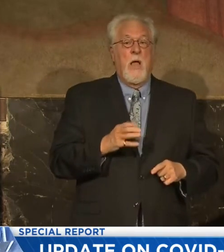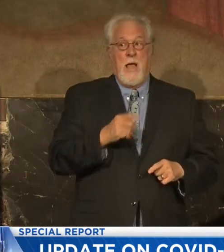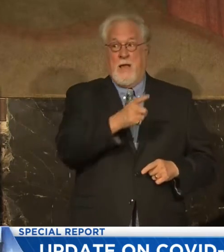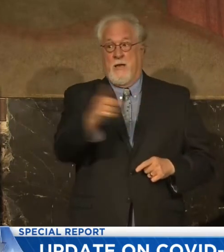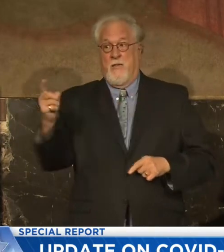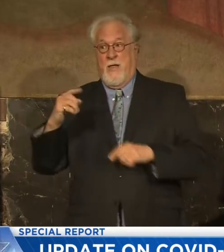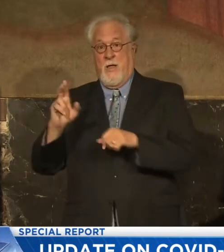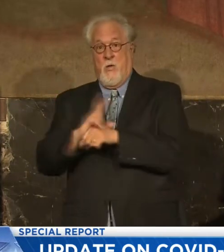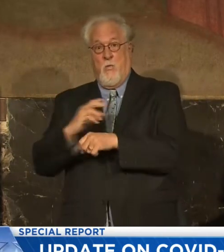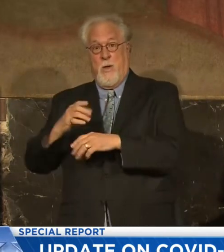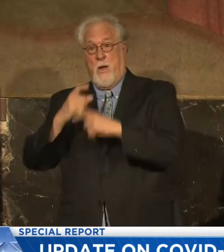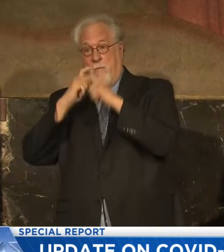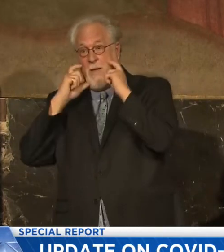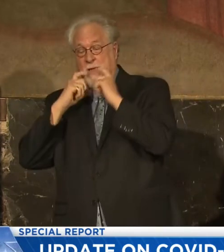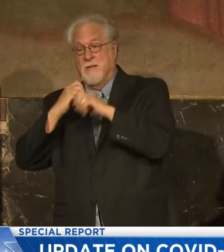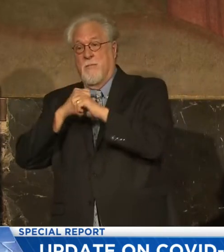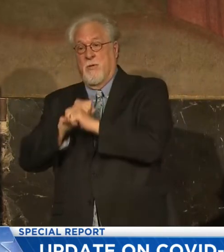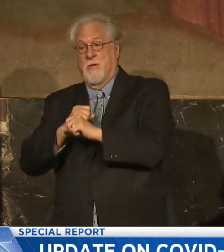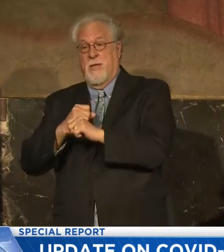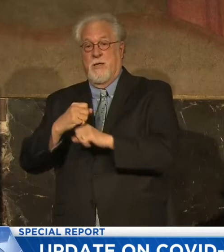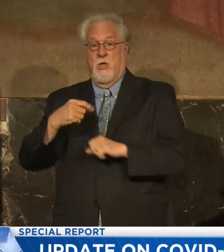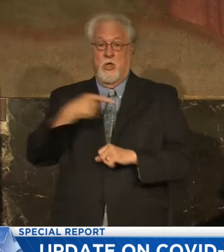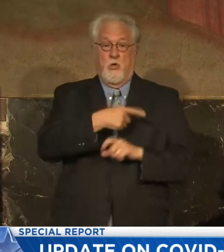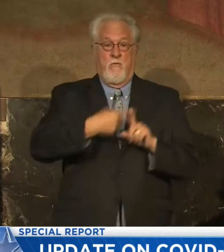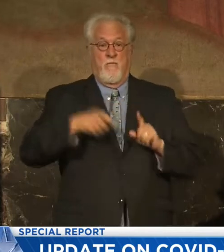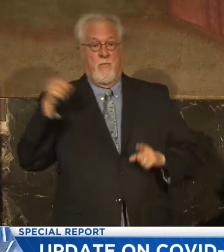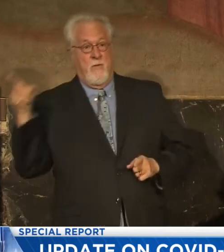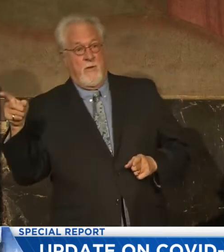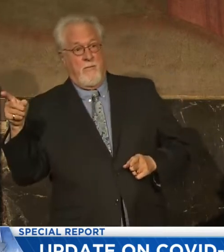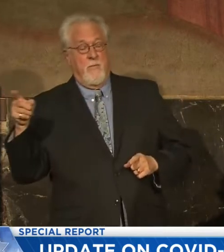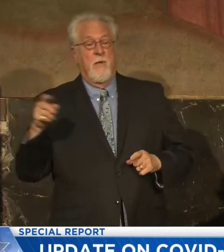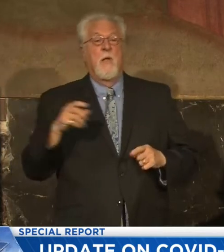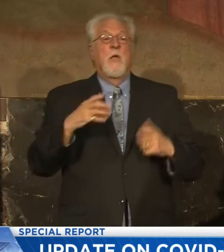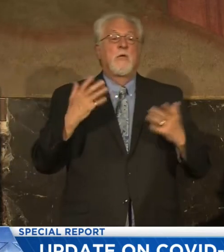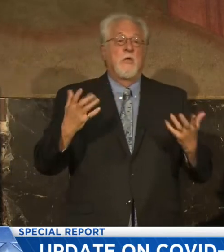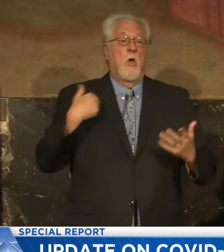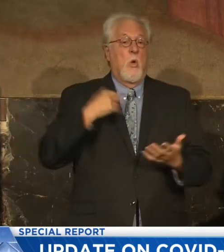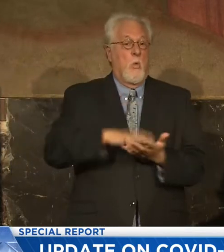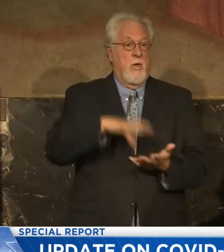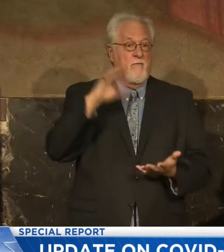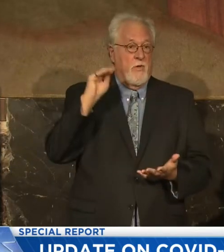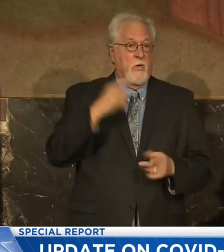THAT YOU FEEL SAFE WHEN YOU GO THERE. AND, AGAIN, WEARING THAT MASK PROTECTS OTHERS FROM YOURSELF.